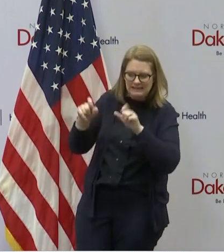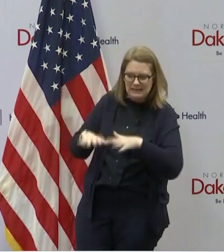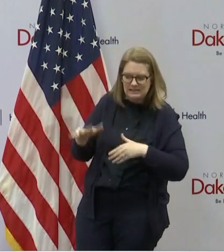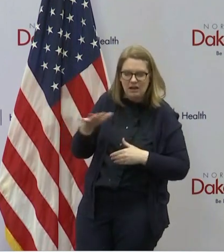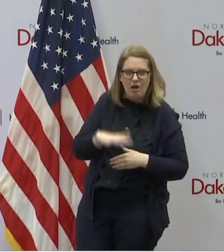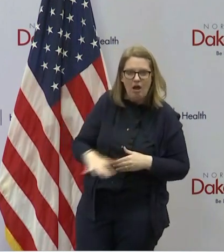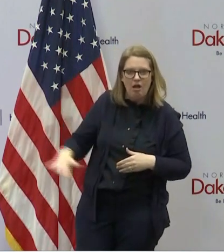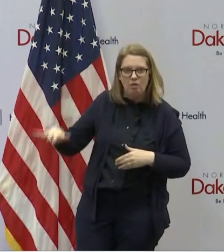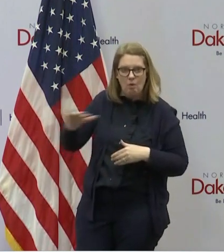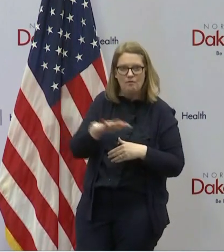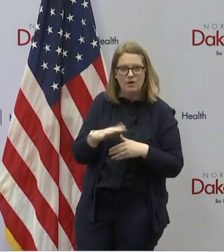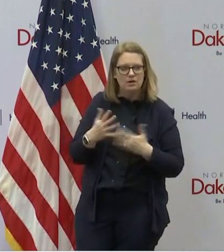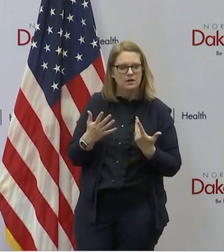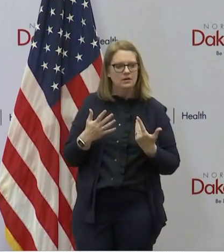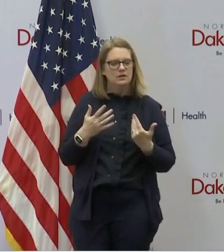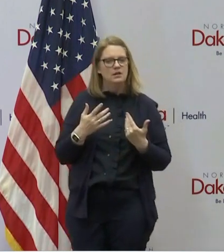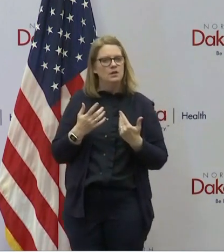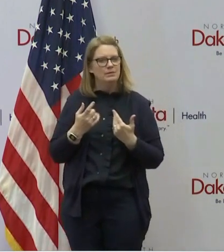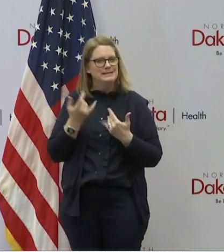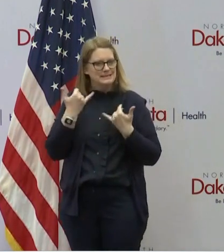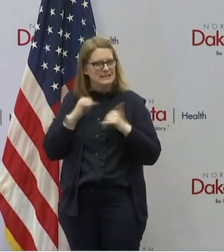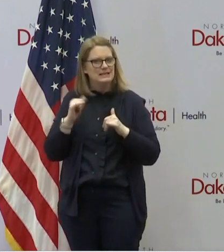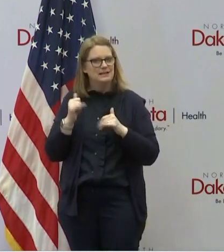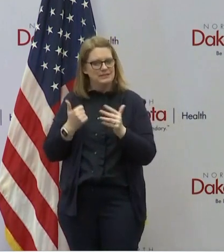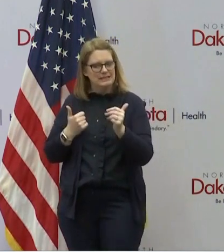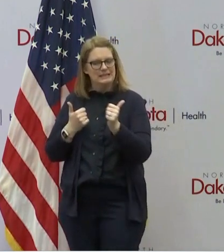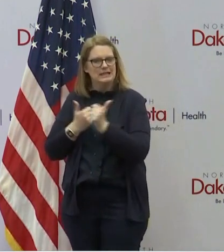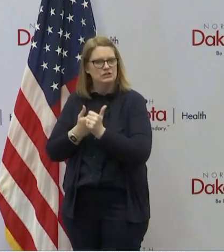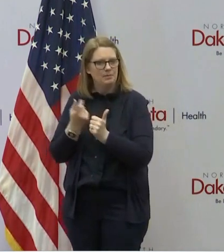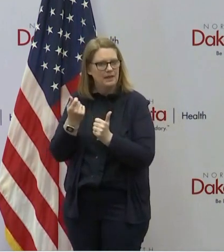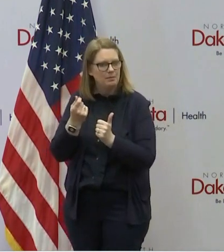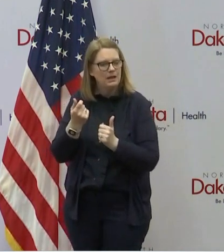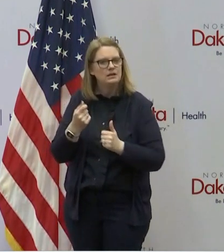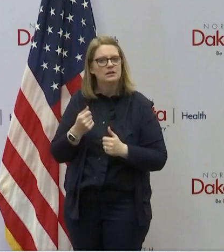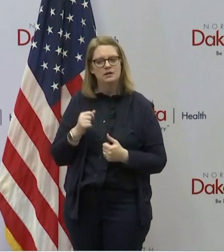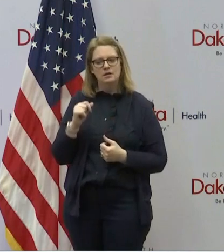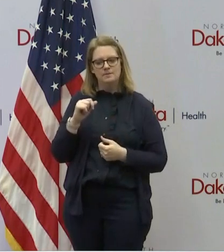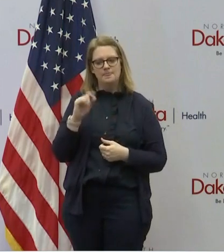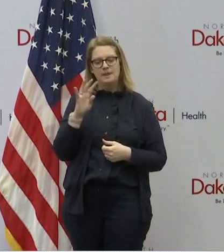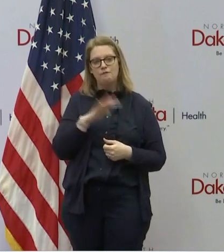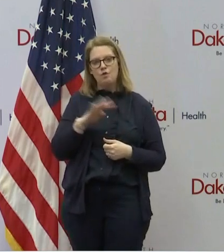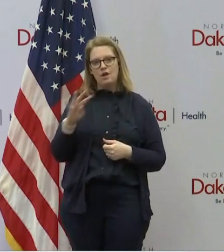FOCUSED ON, AND, AGAIN, WE HAVE HAD REALLY GOOD SUCCESS IN GETTING THROUGH AND GETTING